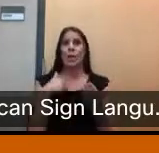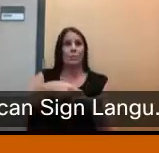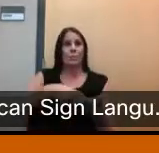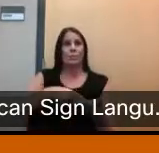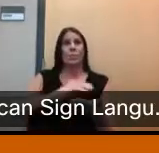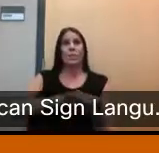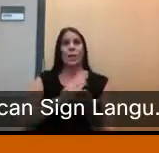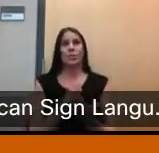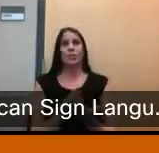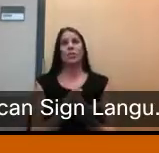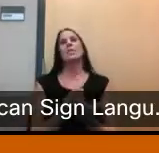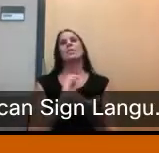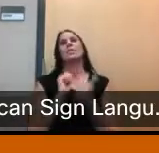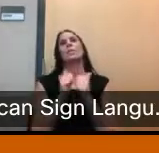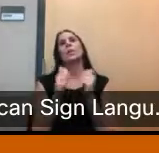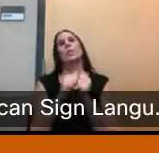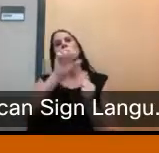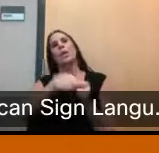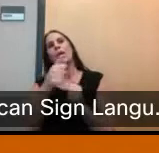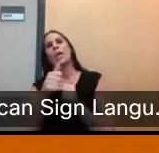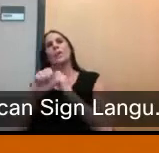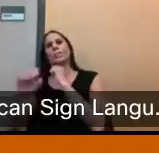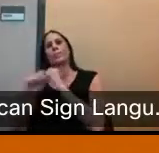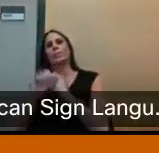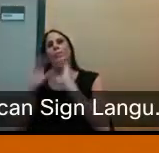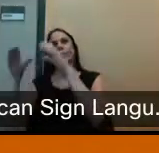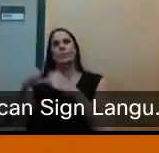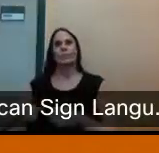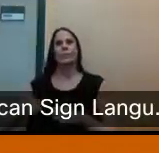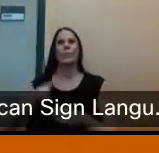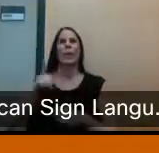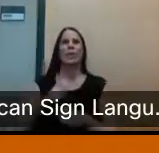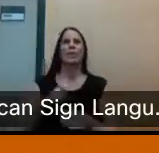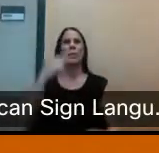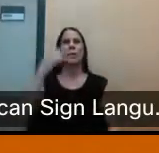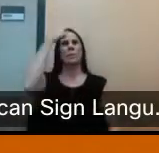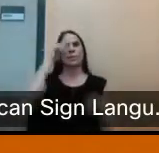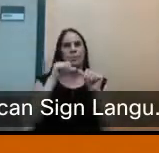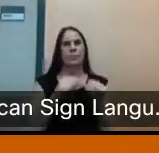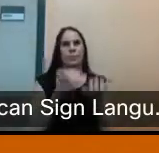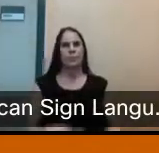lots of commercial entities. So we have to be extra consistent thinking about what we're saying, to make the biggest impact we can with the messages we're able